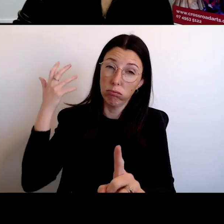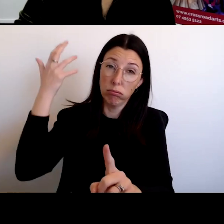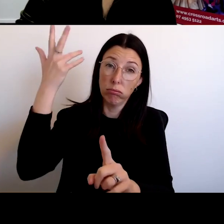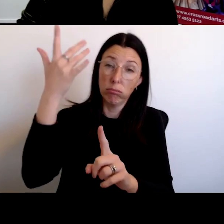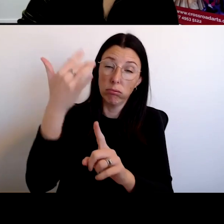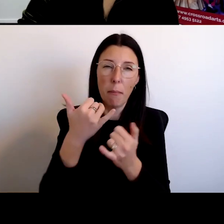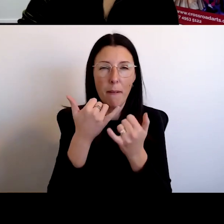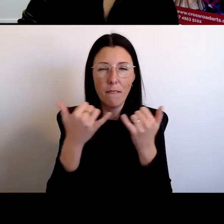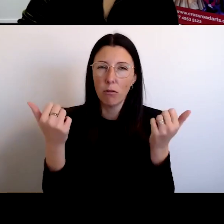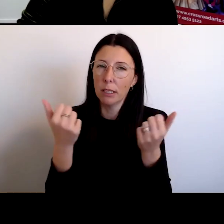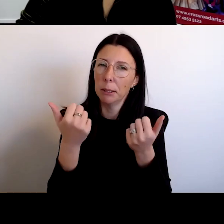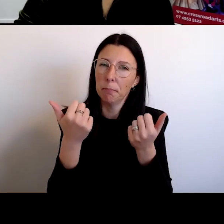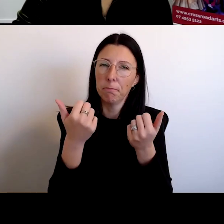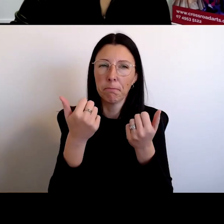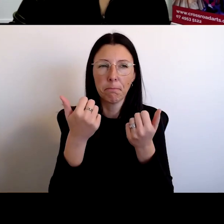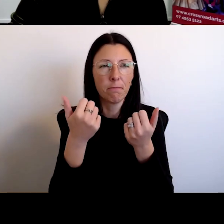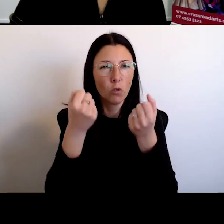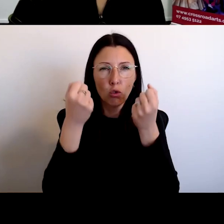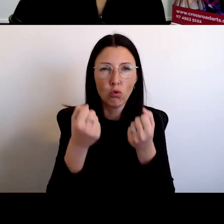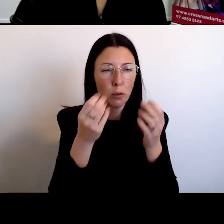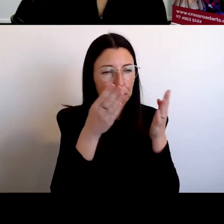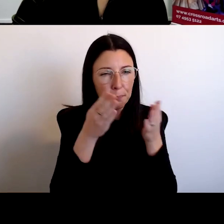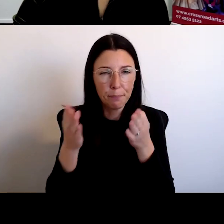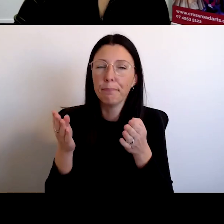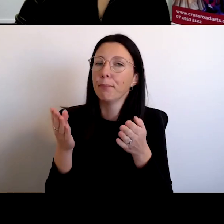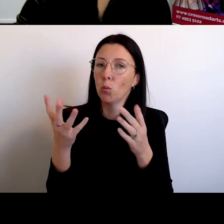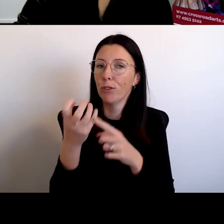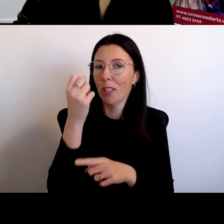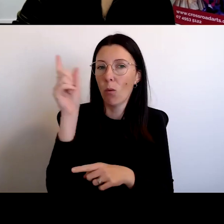where you are today. Thank you for sharing that background. Autumn, what about yourself? Can you